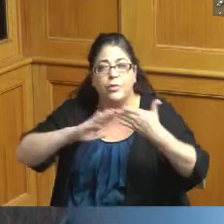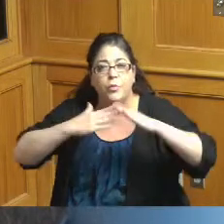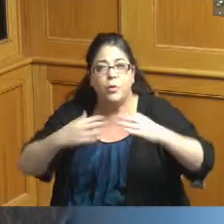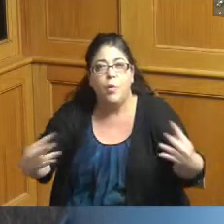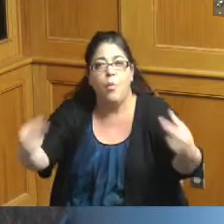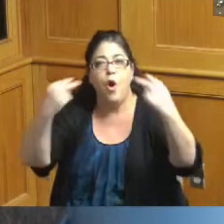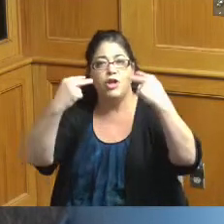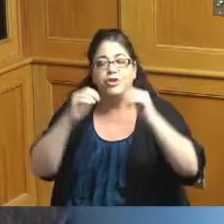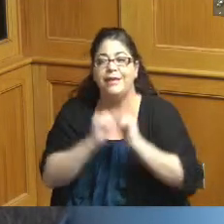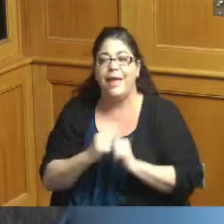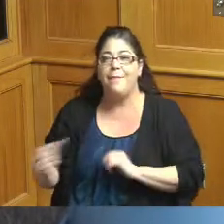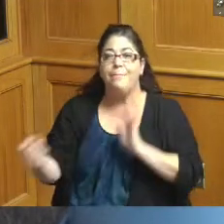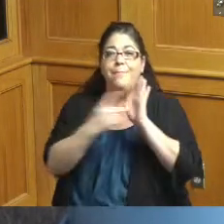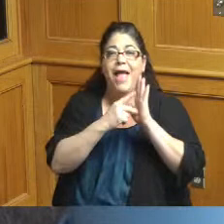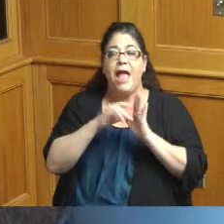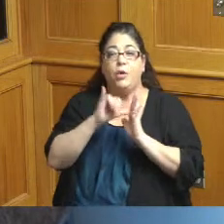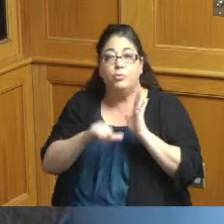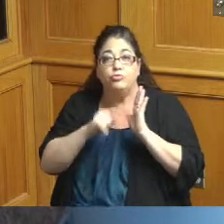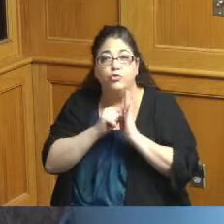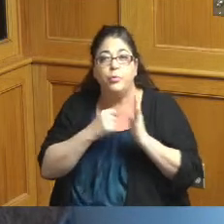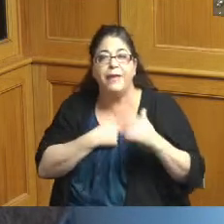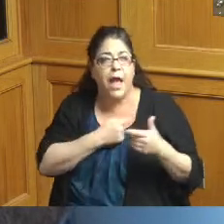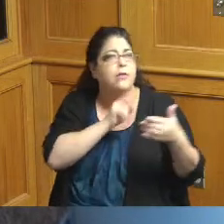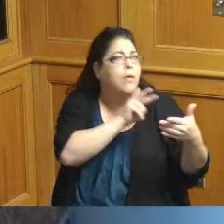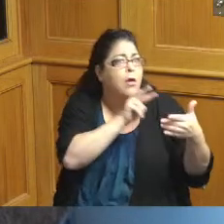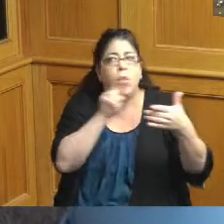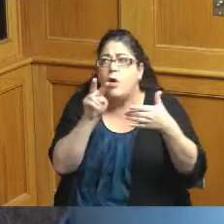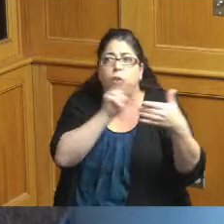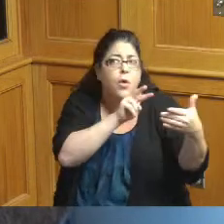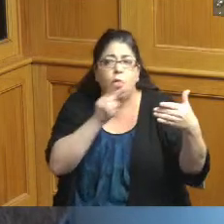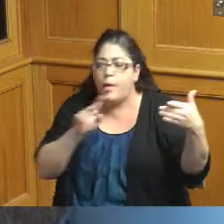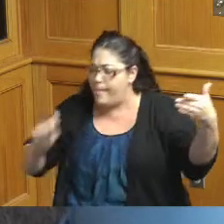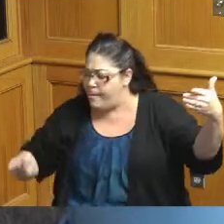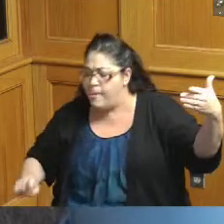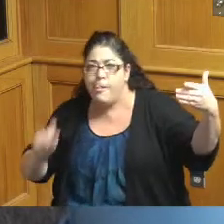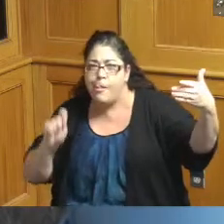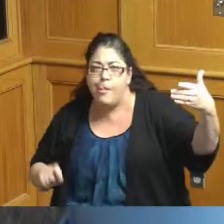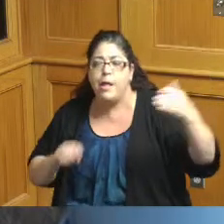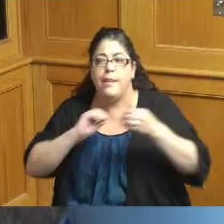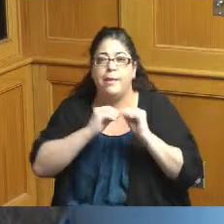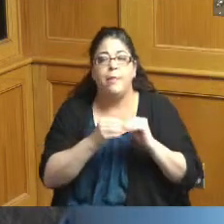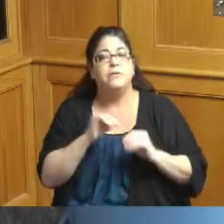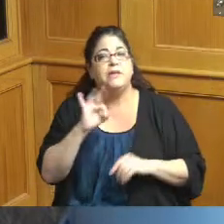YouTube we want them to be able to follow along if they wish to understand what we're doing with